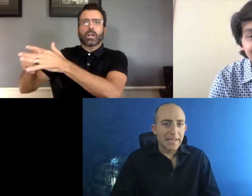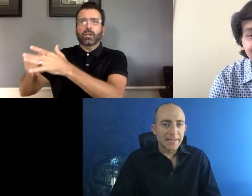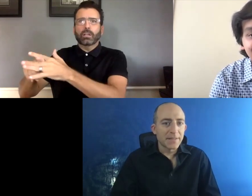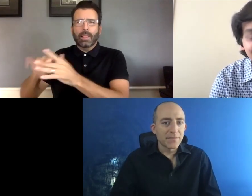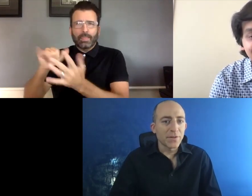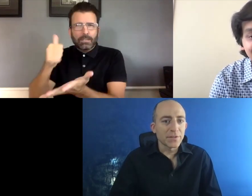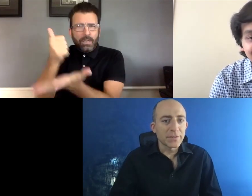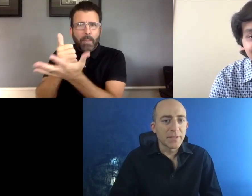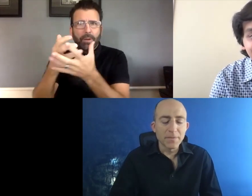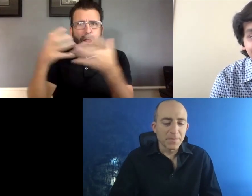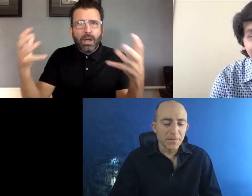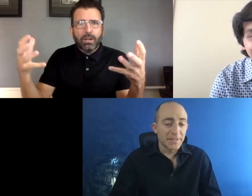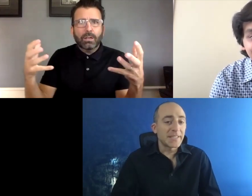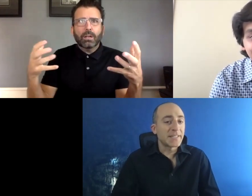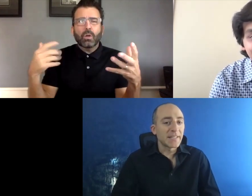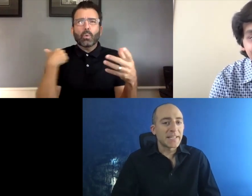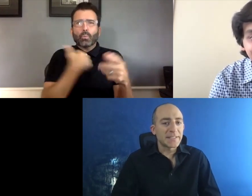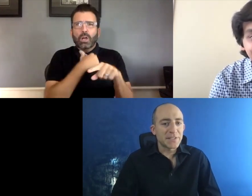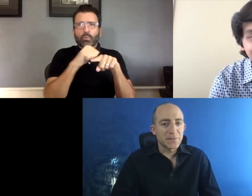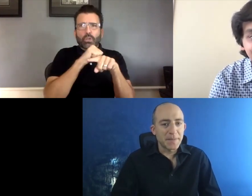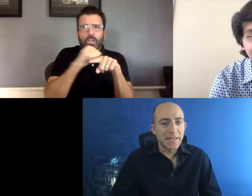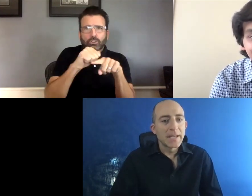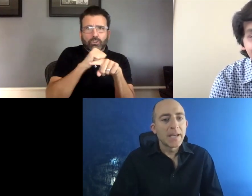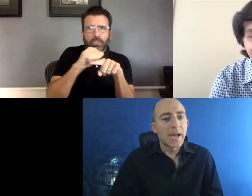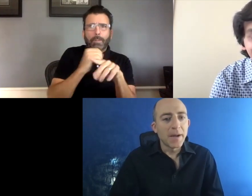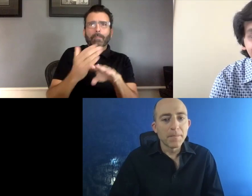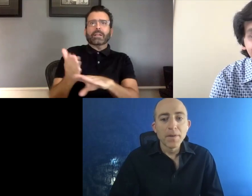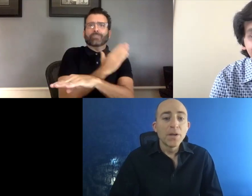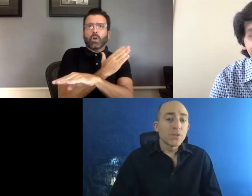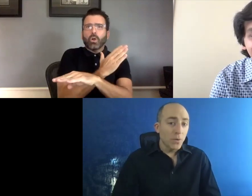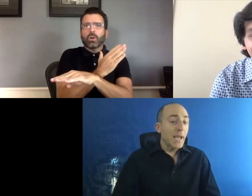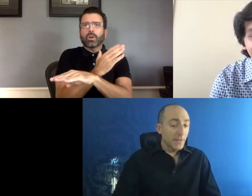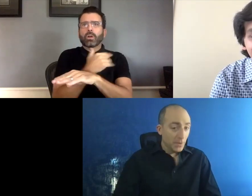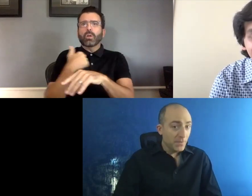to the first; from the first day to the last - excuse me - um - so we had a little bit of